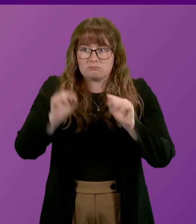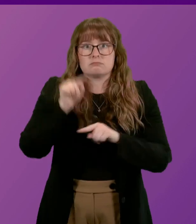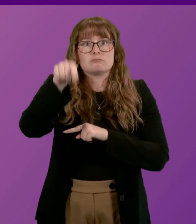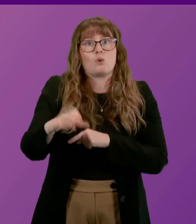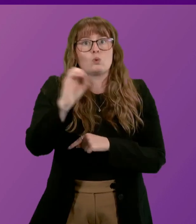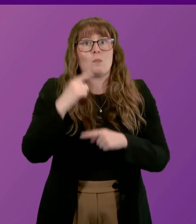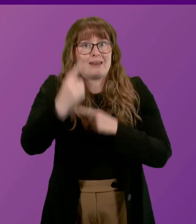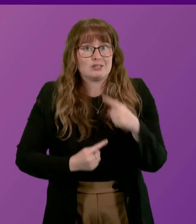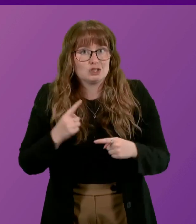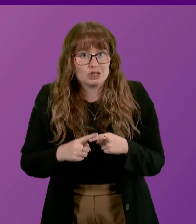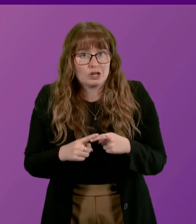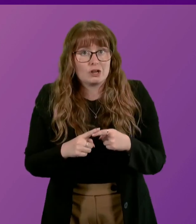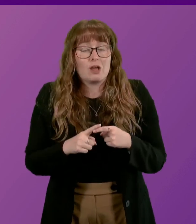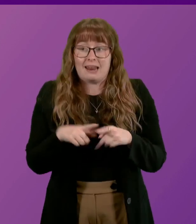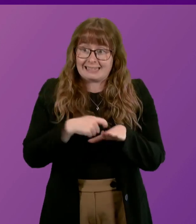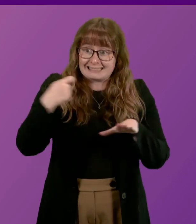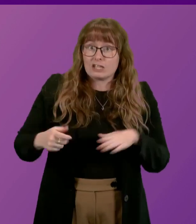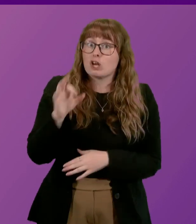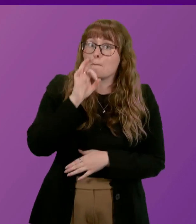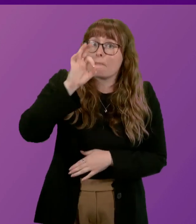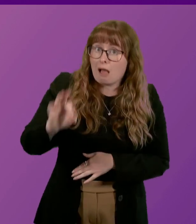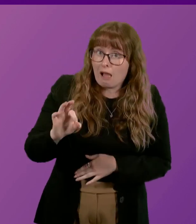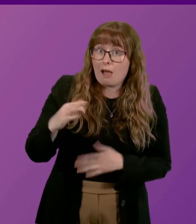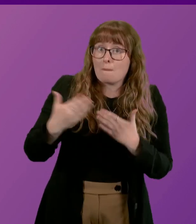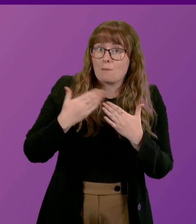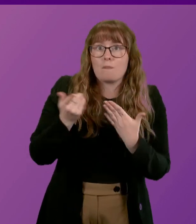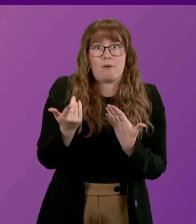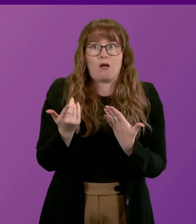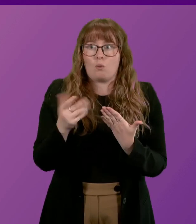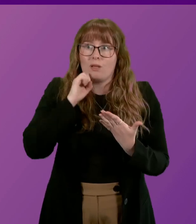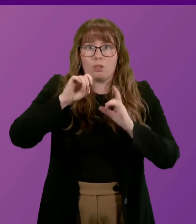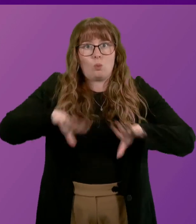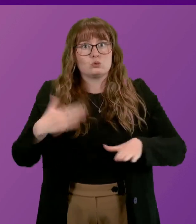year. Although an extension has been applied for, she is currently losing out on job opportunities.